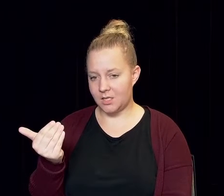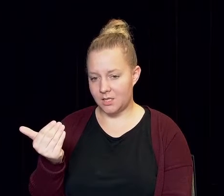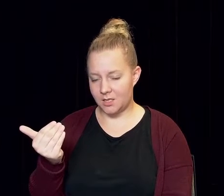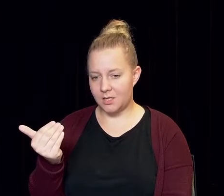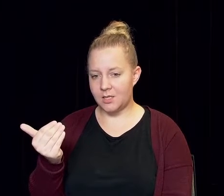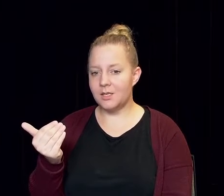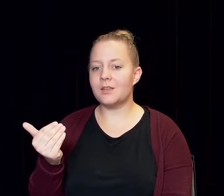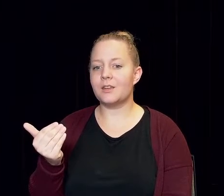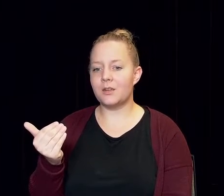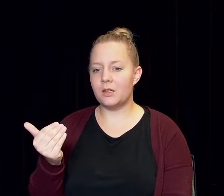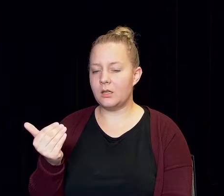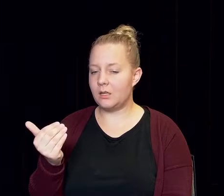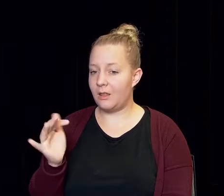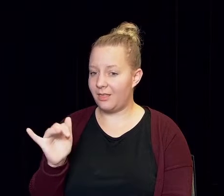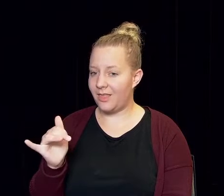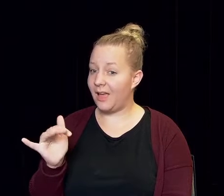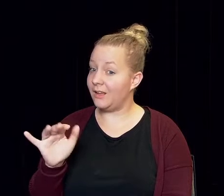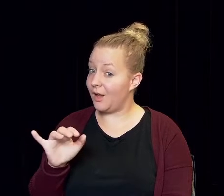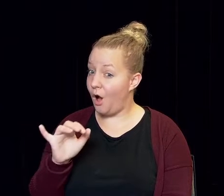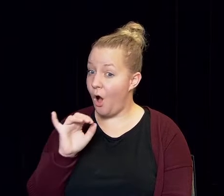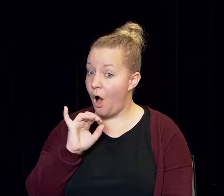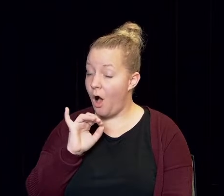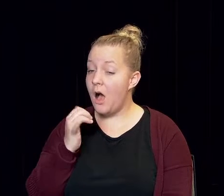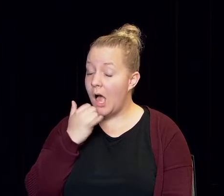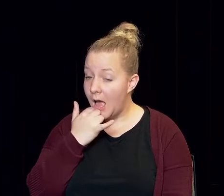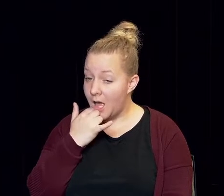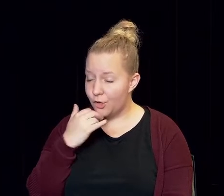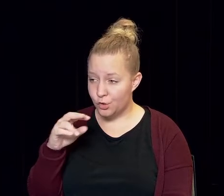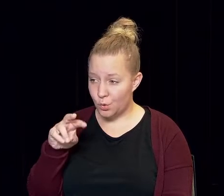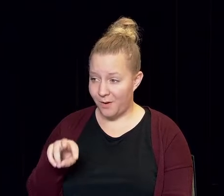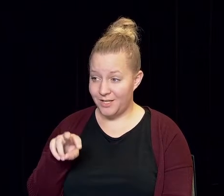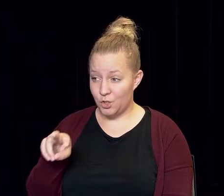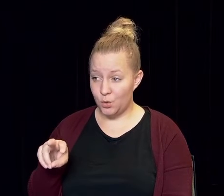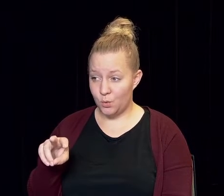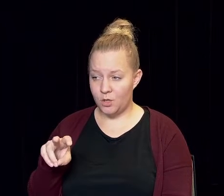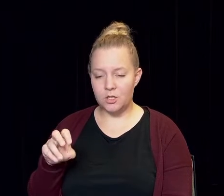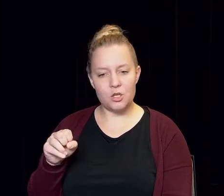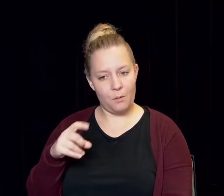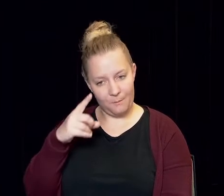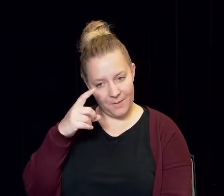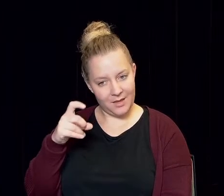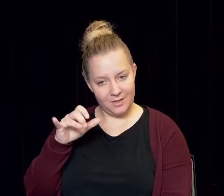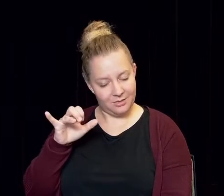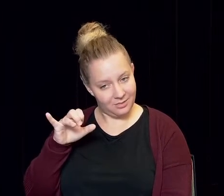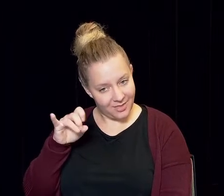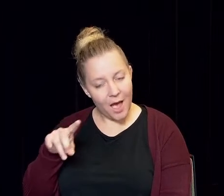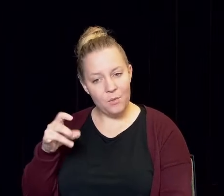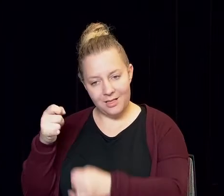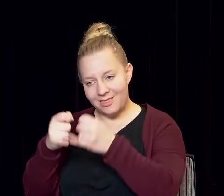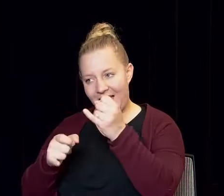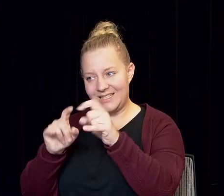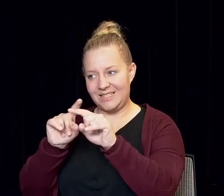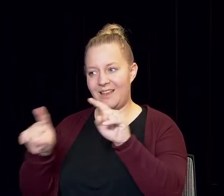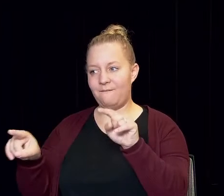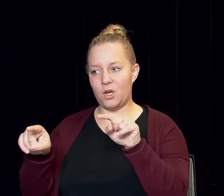is, oh! take a look! this one's 22. So, because here, this one right here is different. This one is